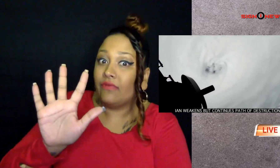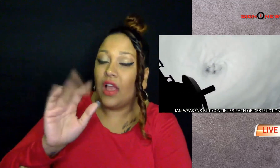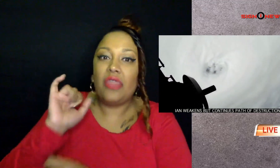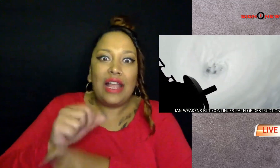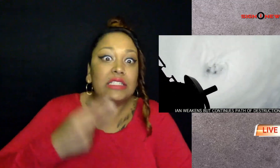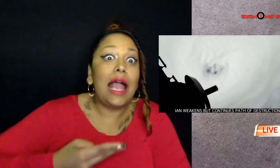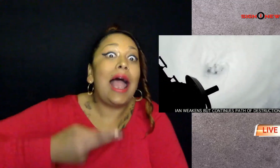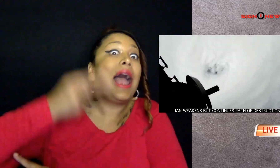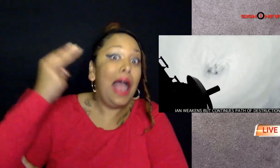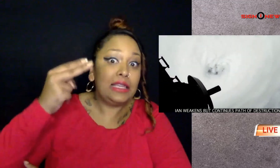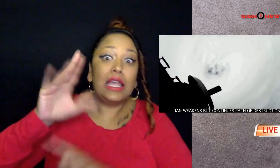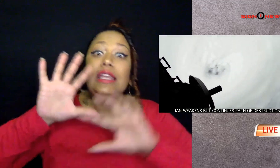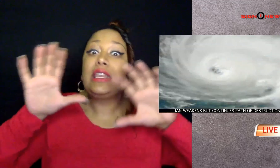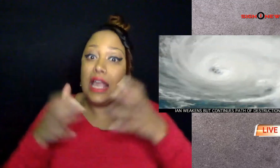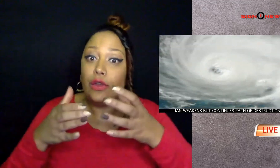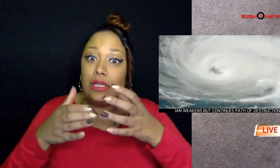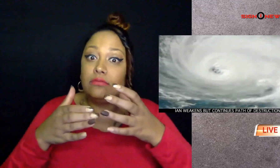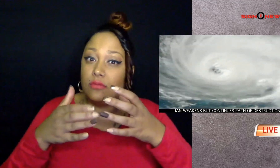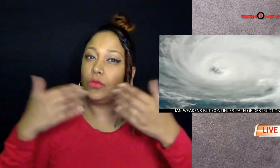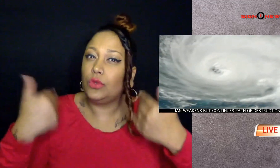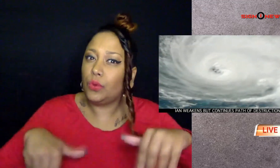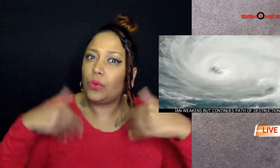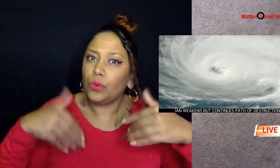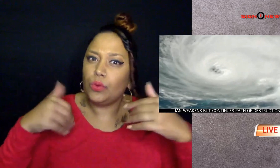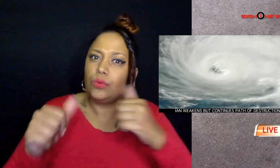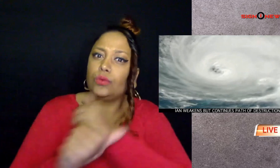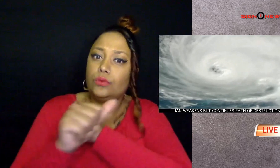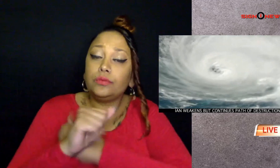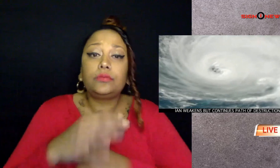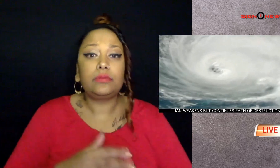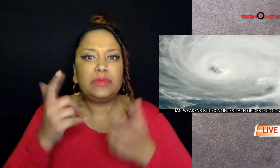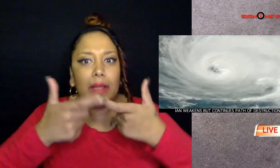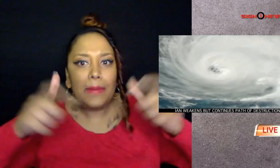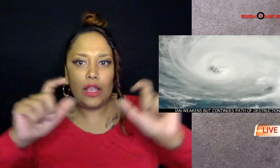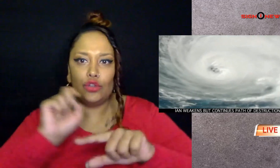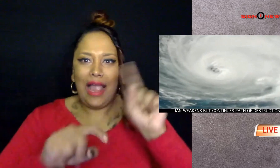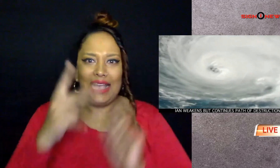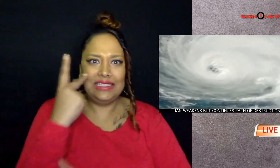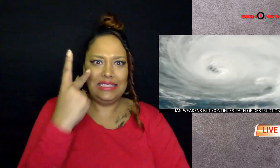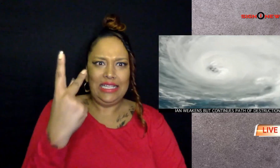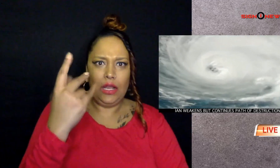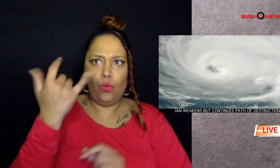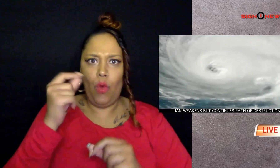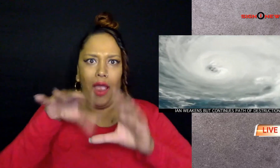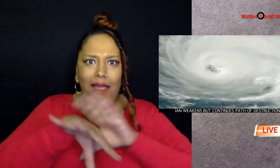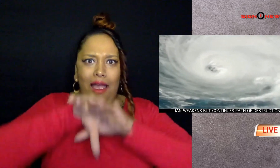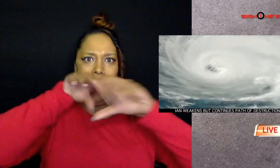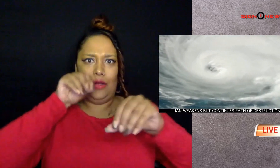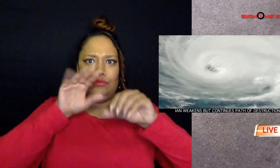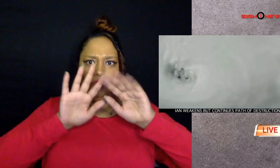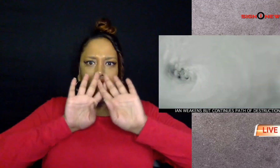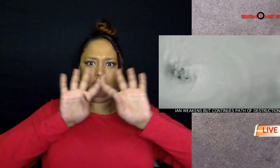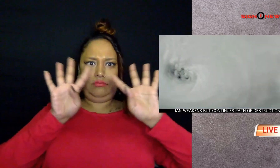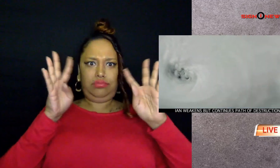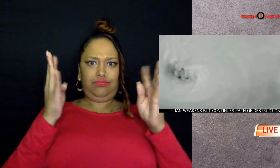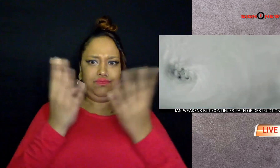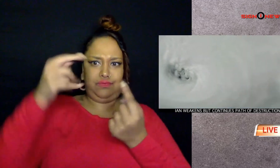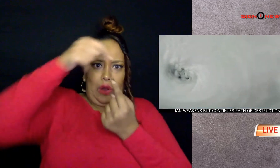it was nearly a category five storm the highest category classification it was so big you can't